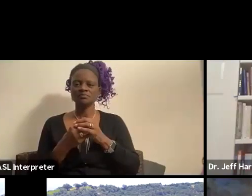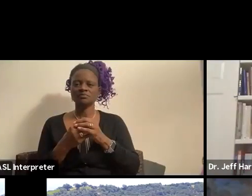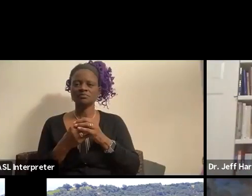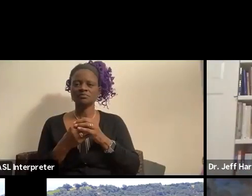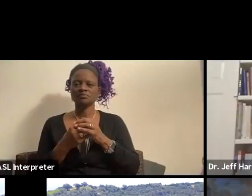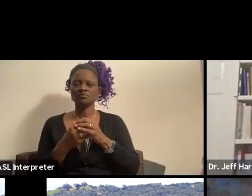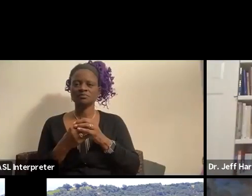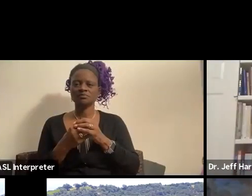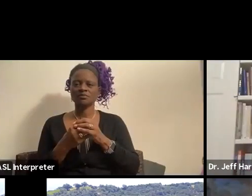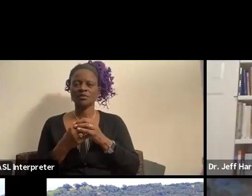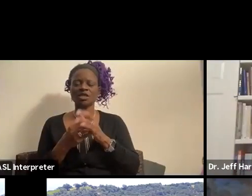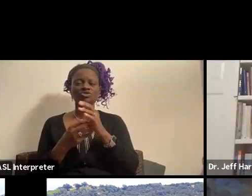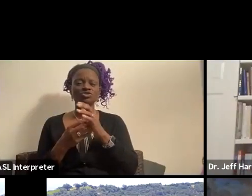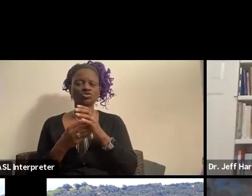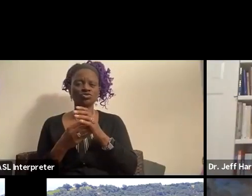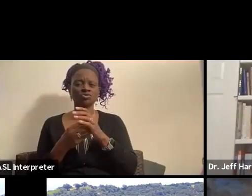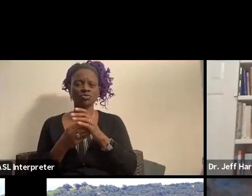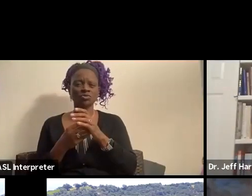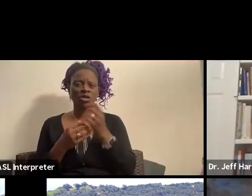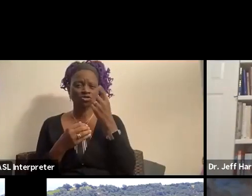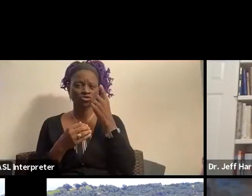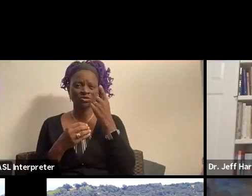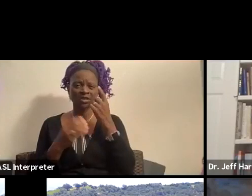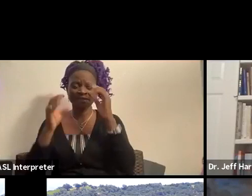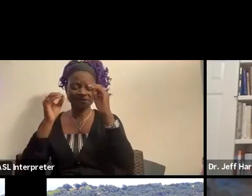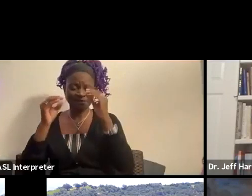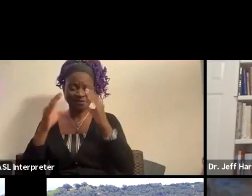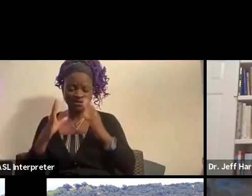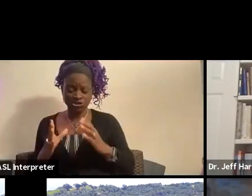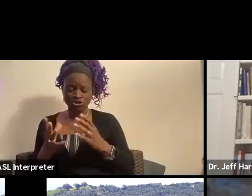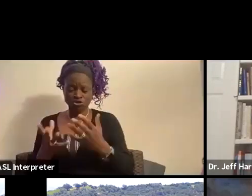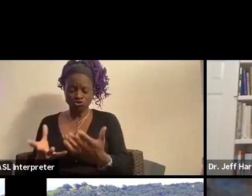you know, teachers, we're trying to keep the educational community